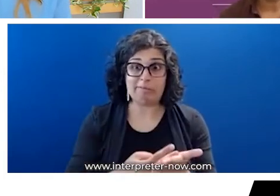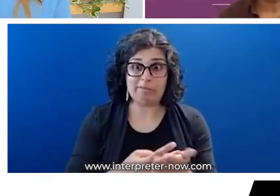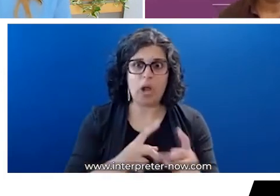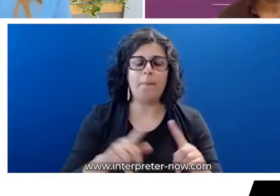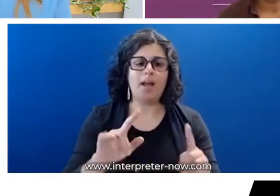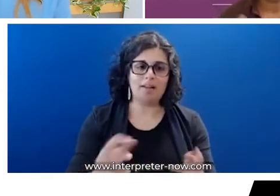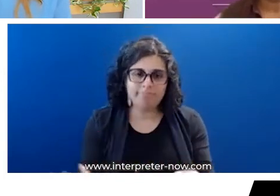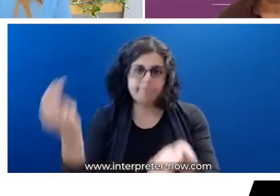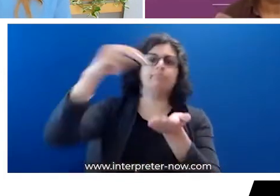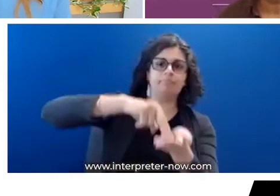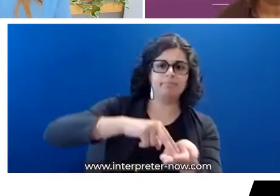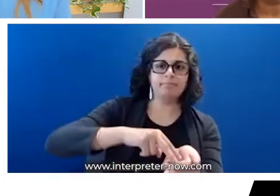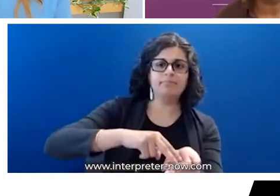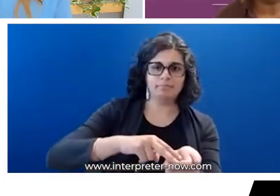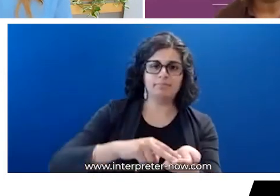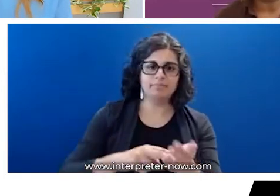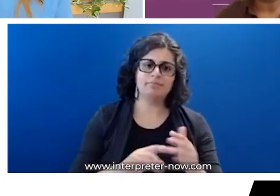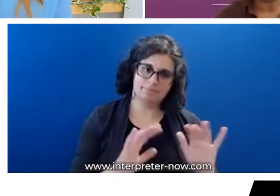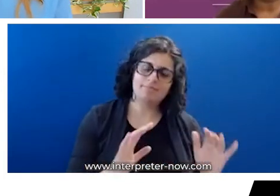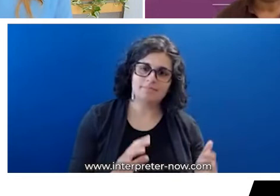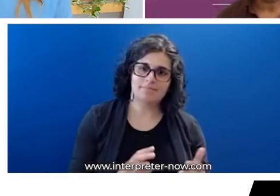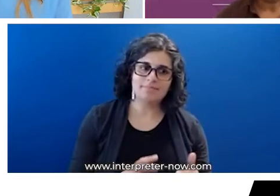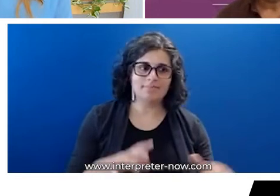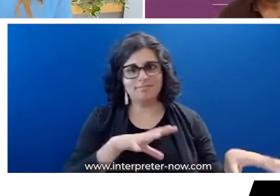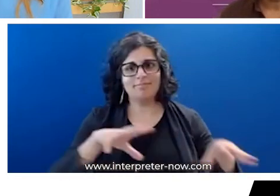and respectfully challenging the status quo. Right?